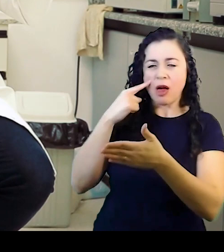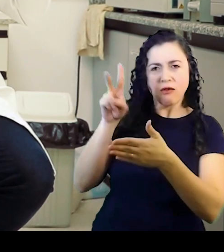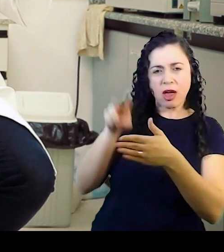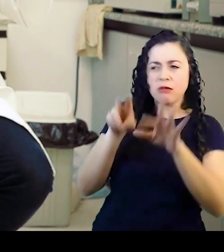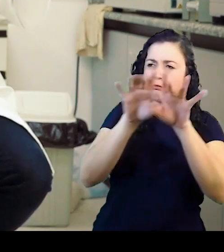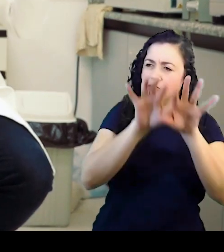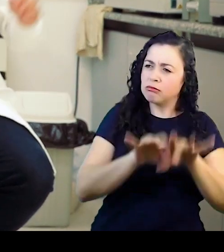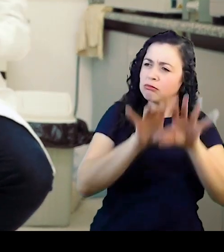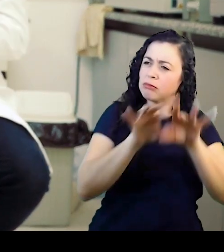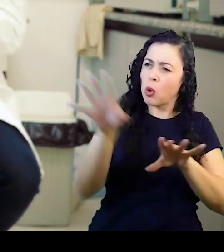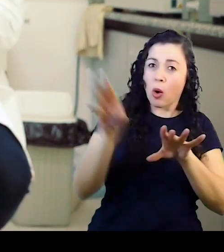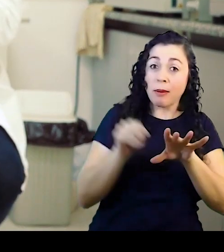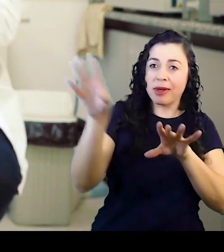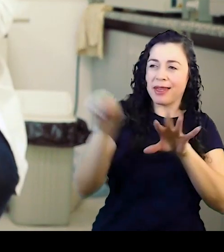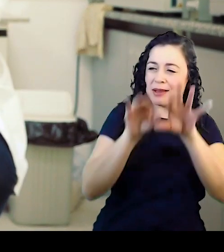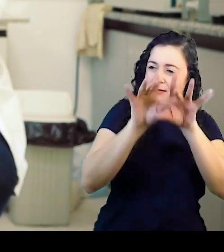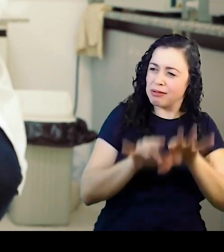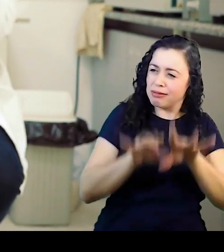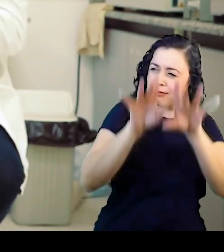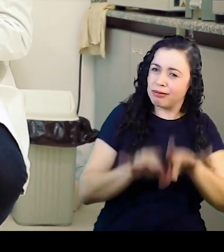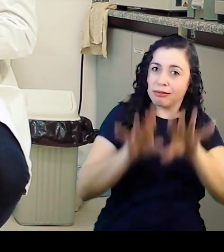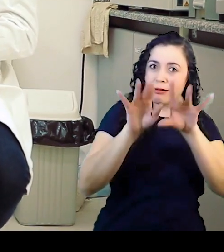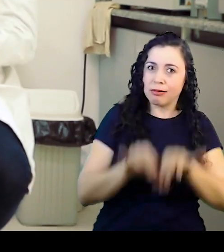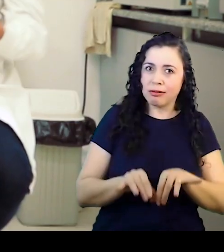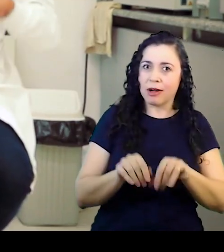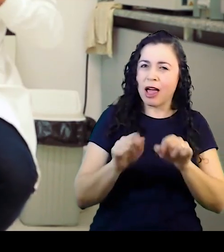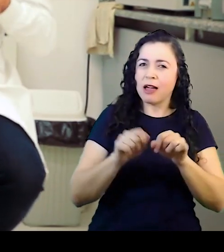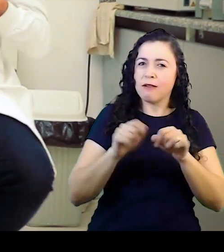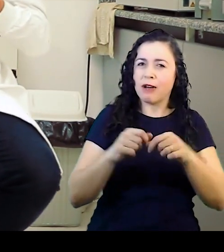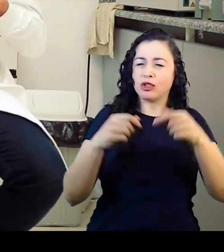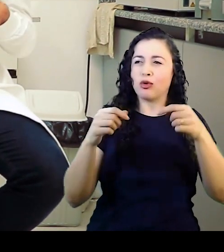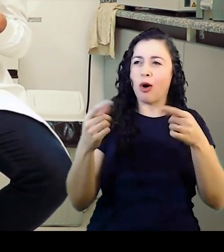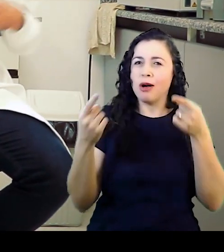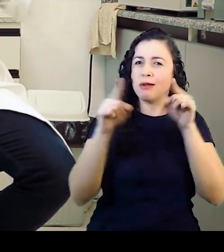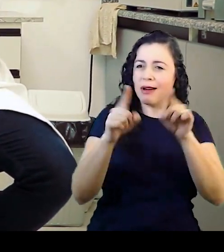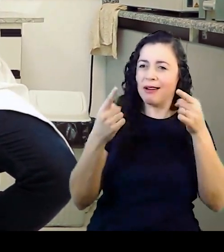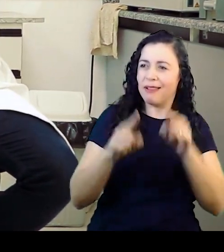in simple lines, and I put it in a double line, this I do in the laboratory.